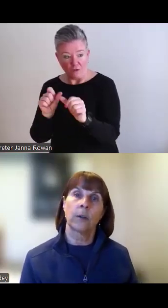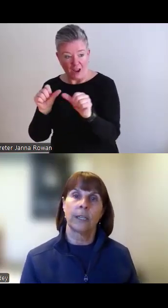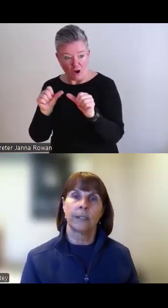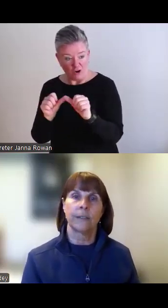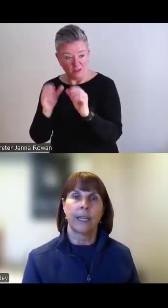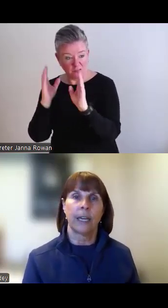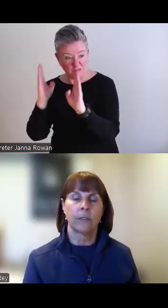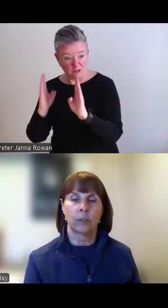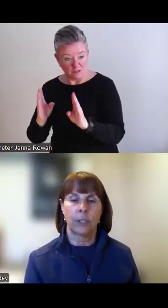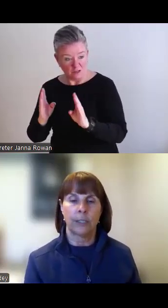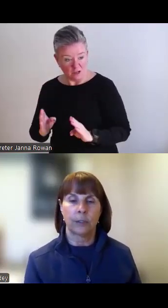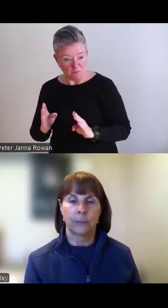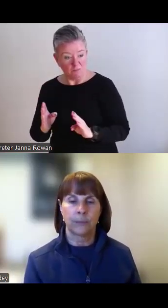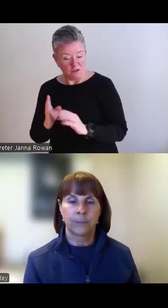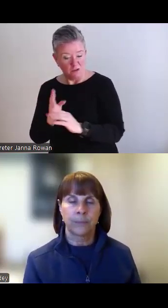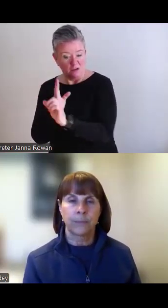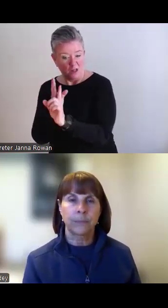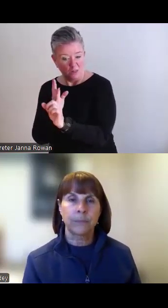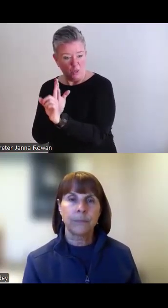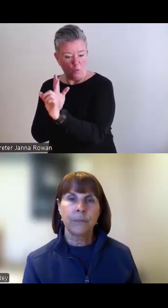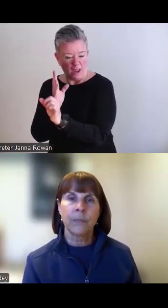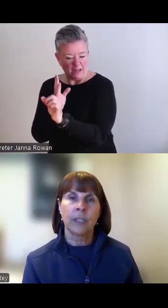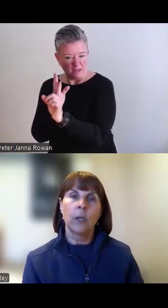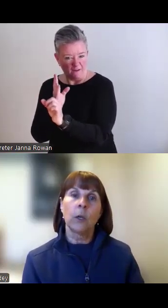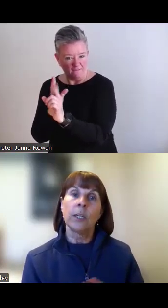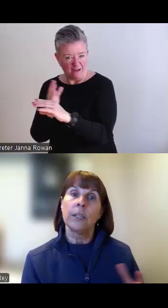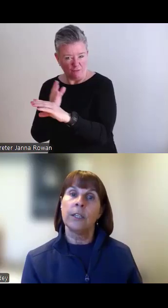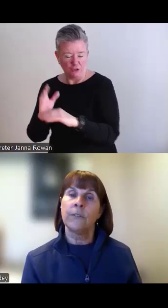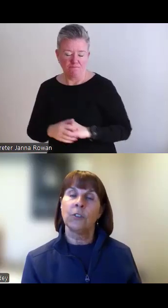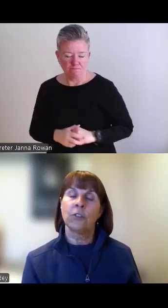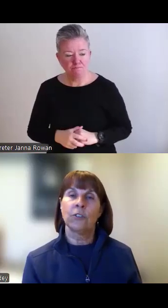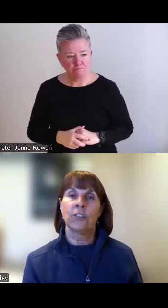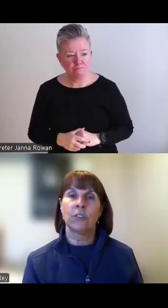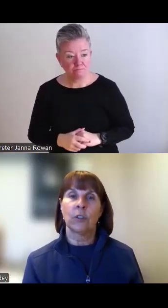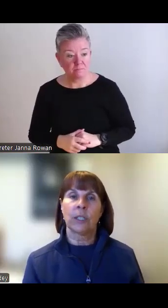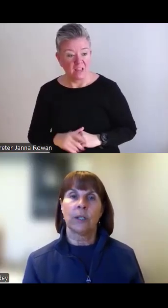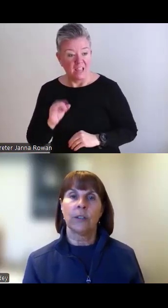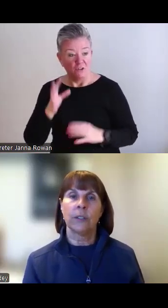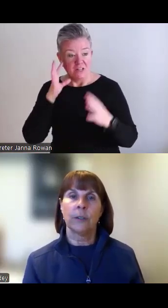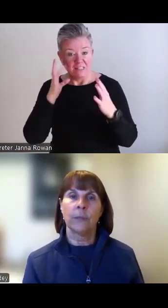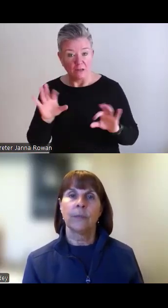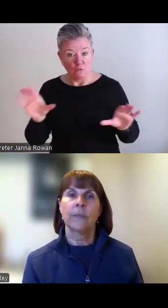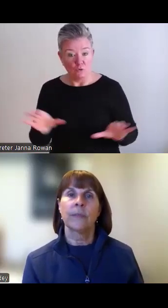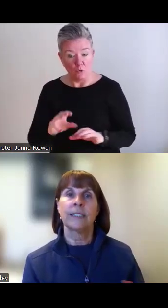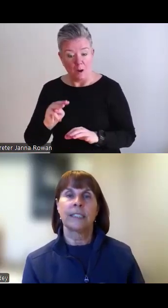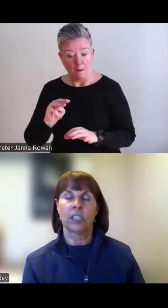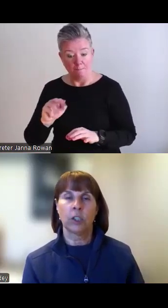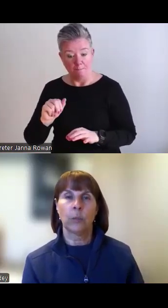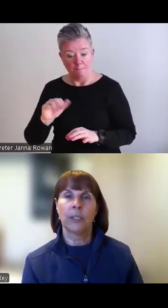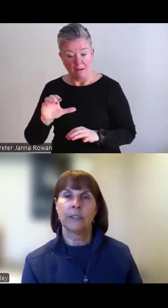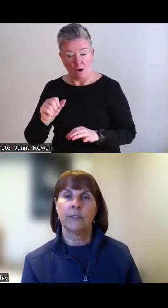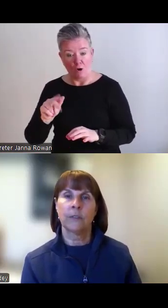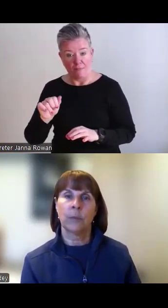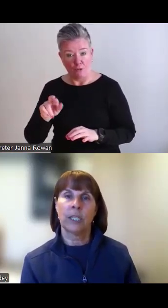the lower end of the average range. If you choose to do the MacArthur, the additional piece of